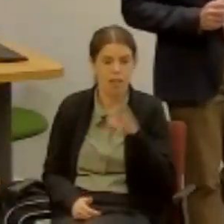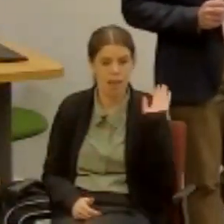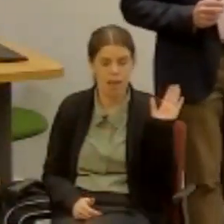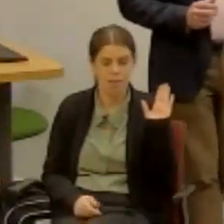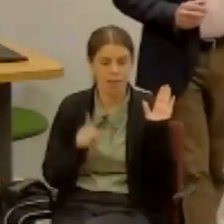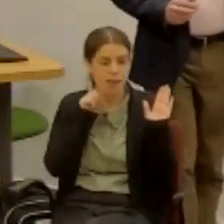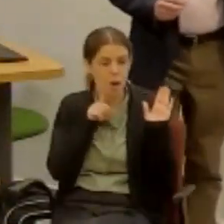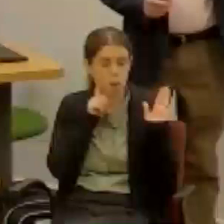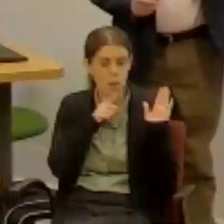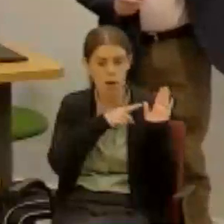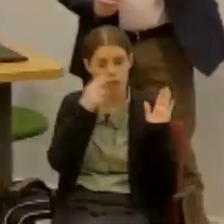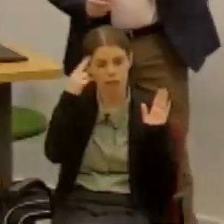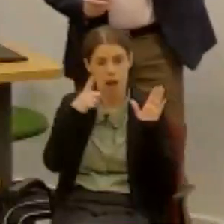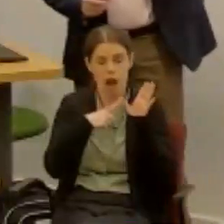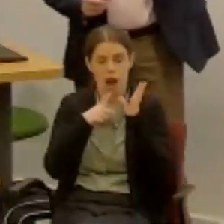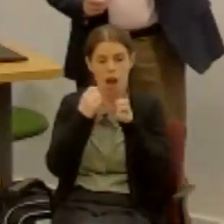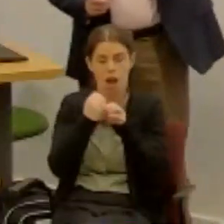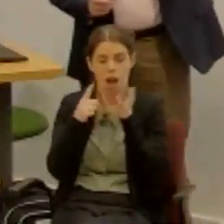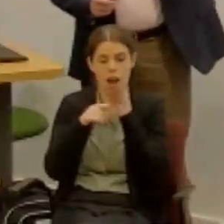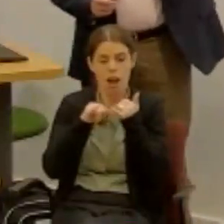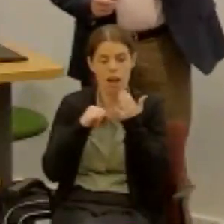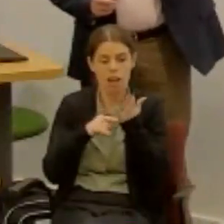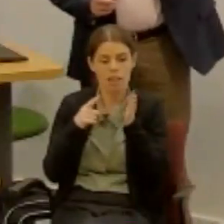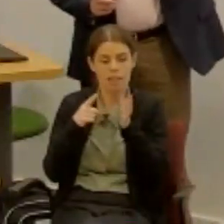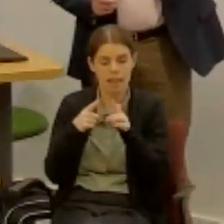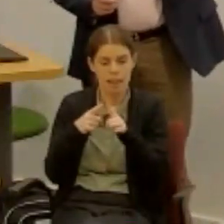This lady here is really called, Augustine And she was if you like.